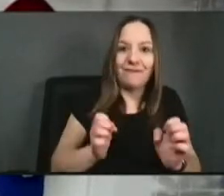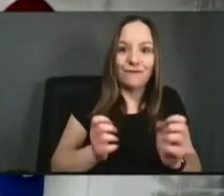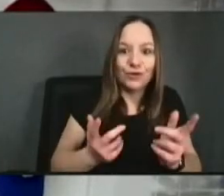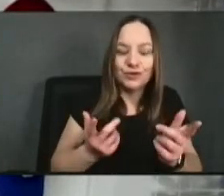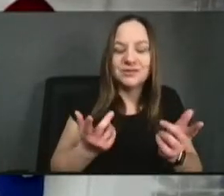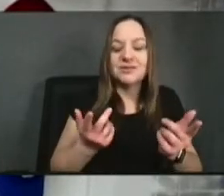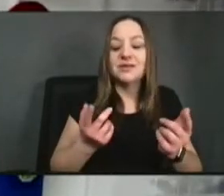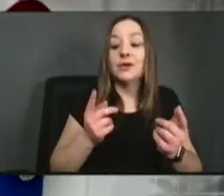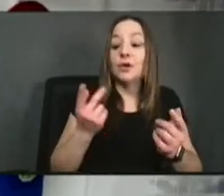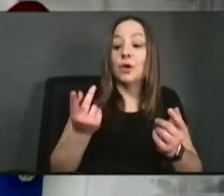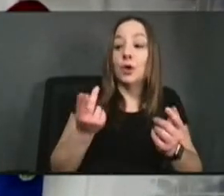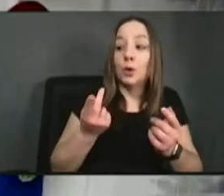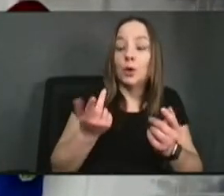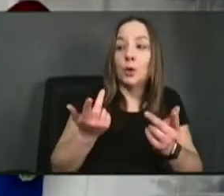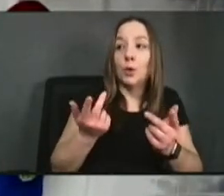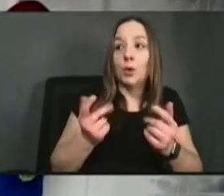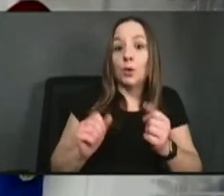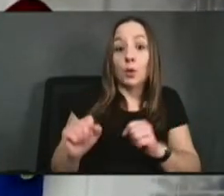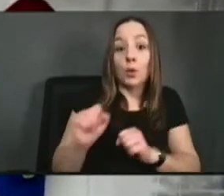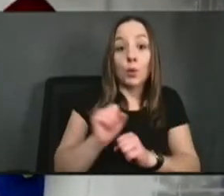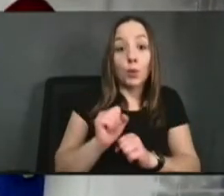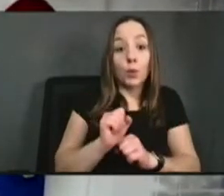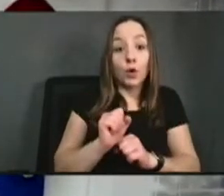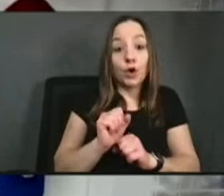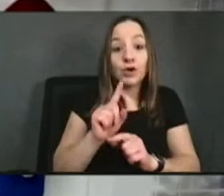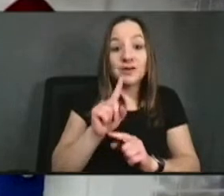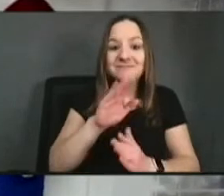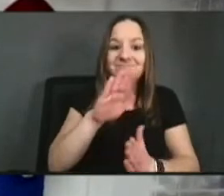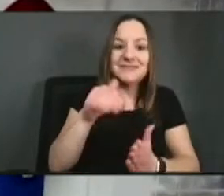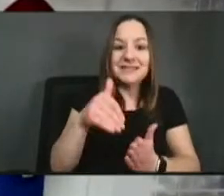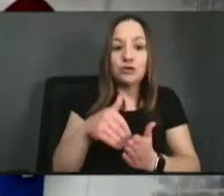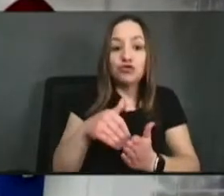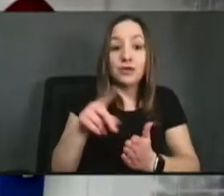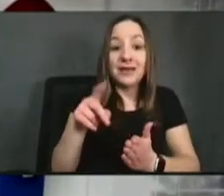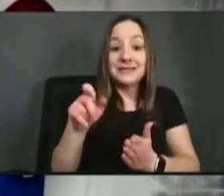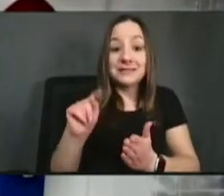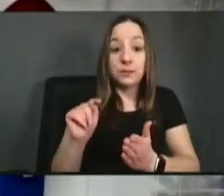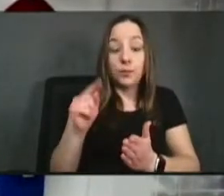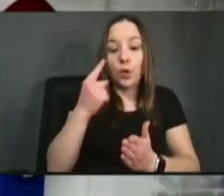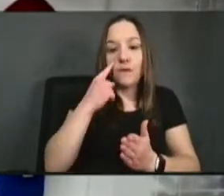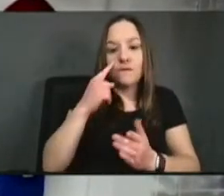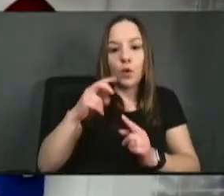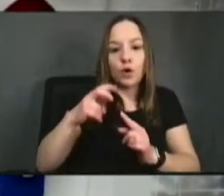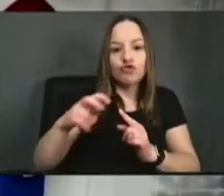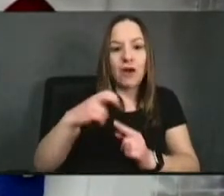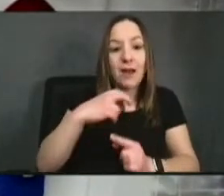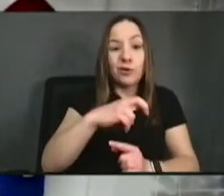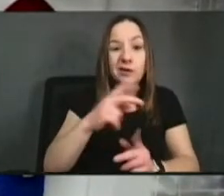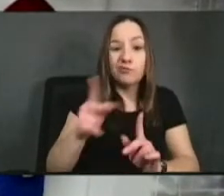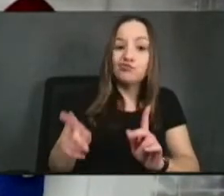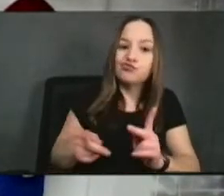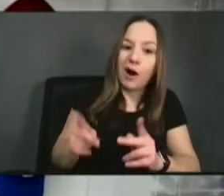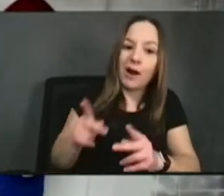efforts is we began to work as a